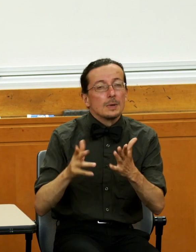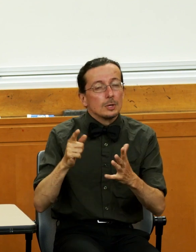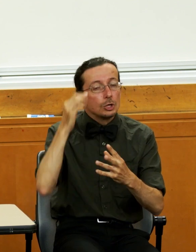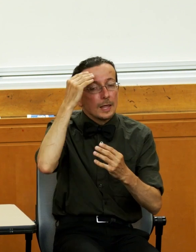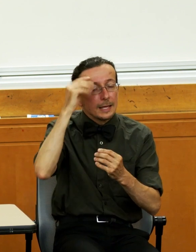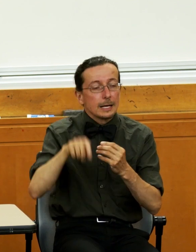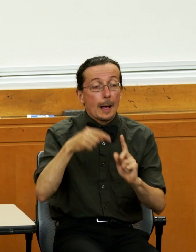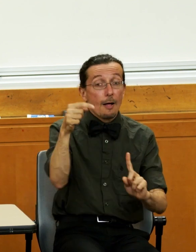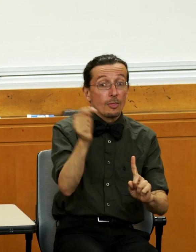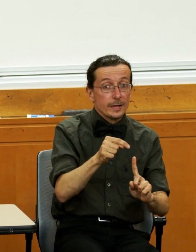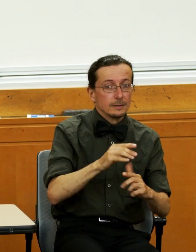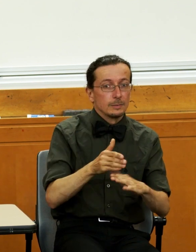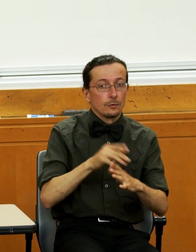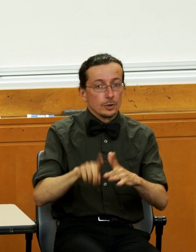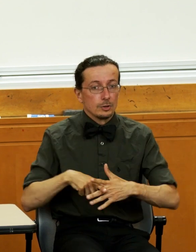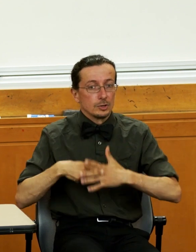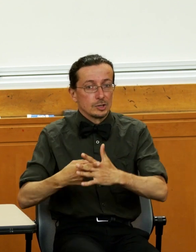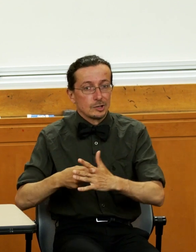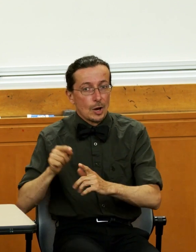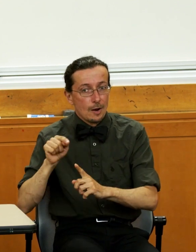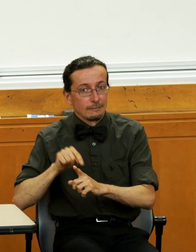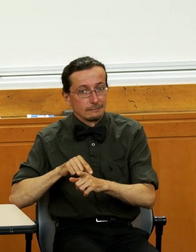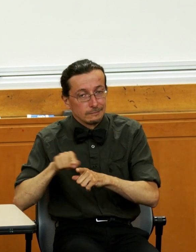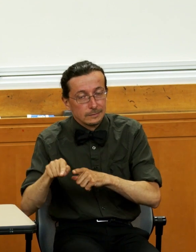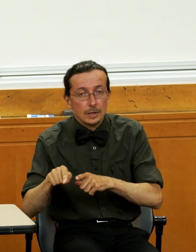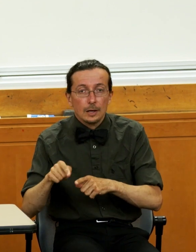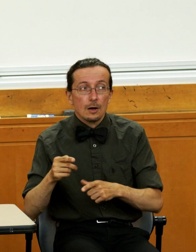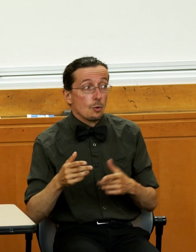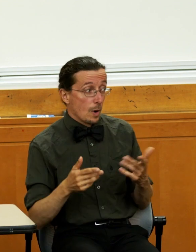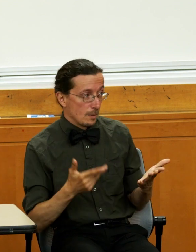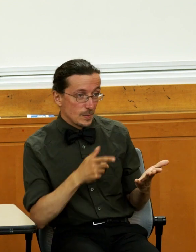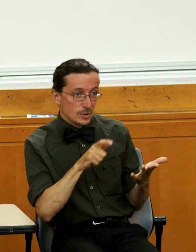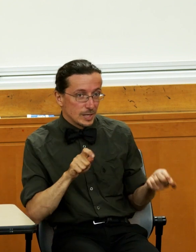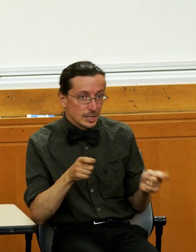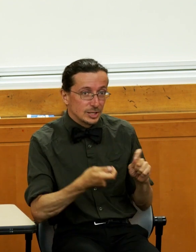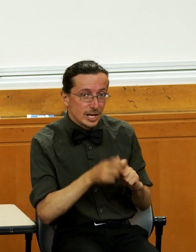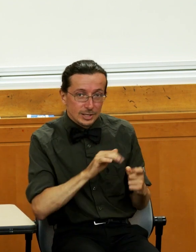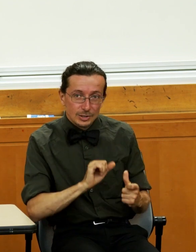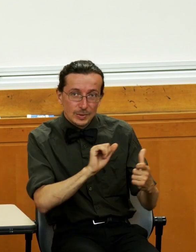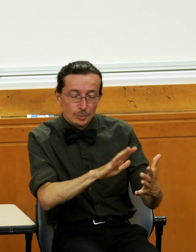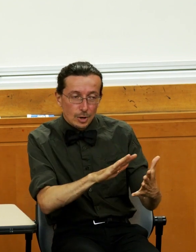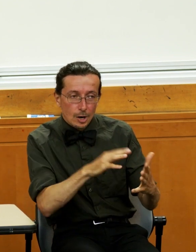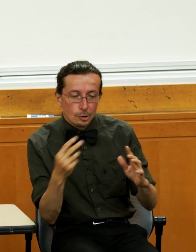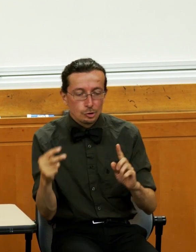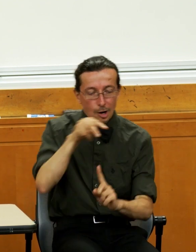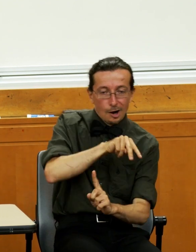go take this approach.” And then you need the perspective of “Maybe you need to change your approach and maybe you need to think this, you know, you need to take this new thing into